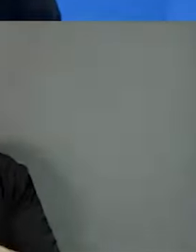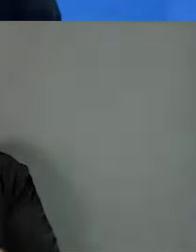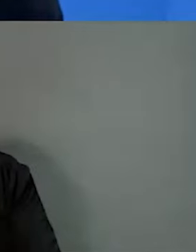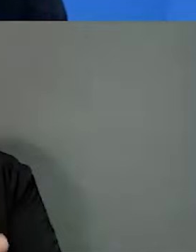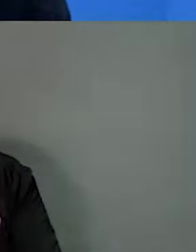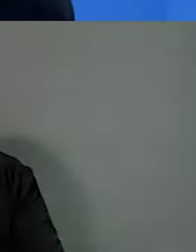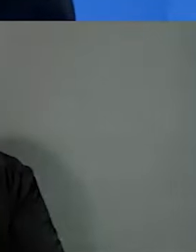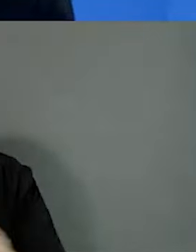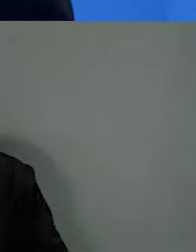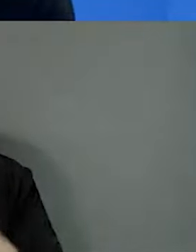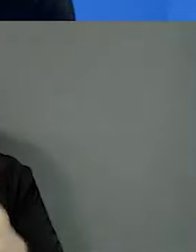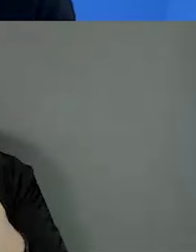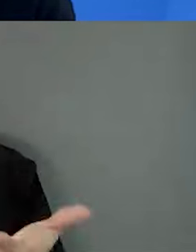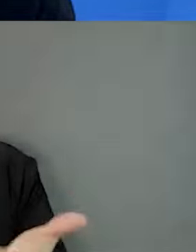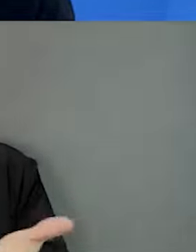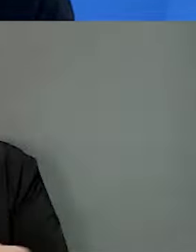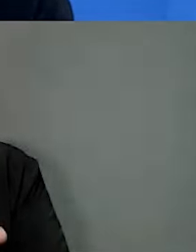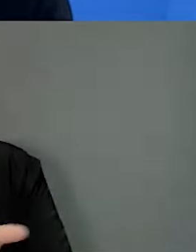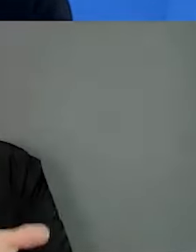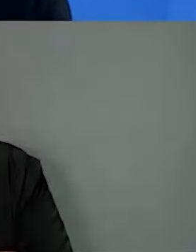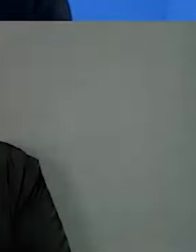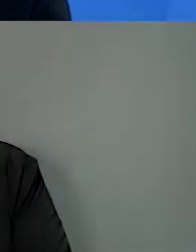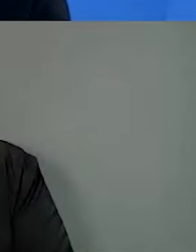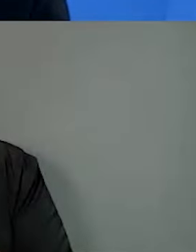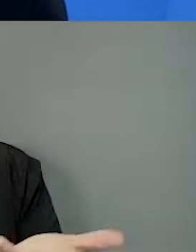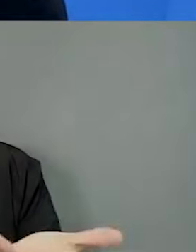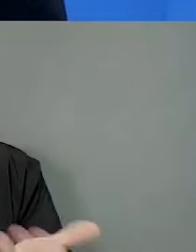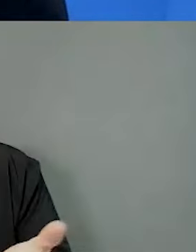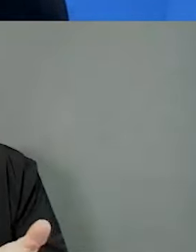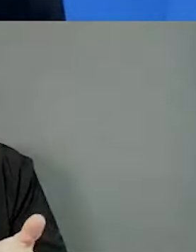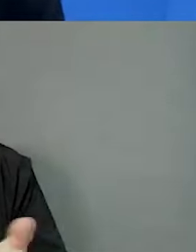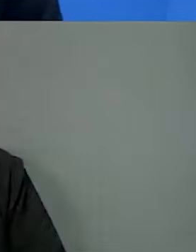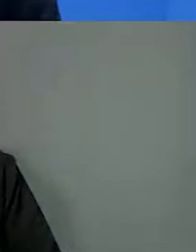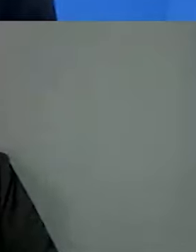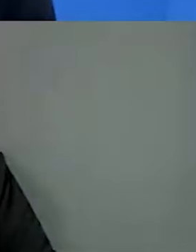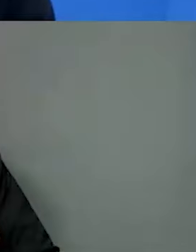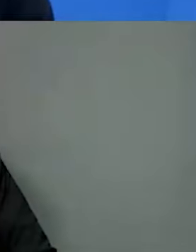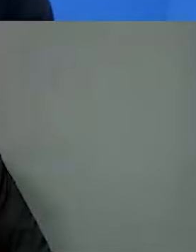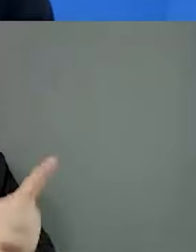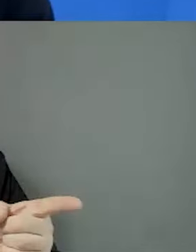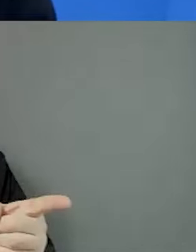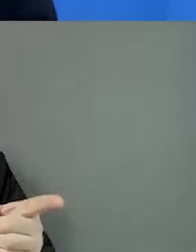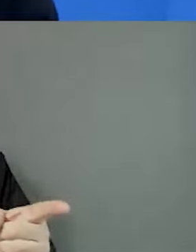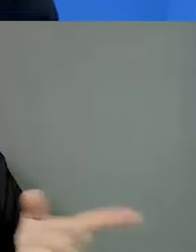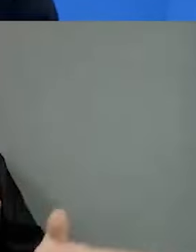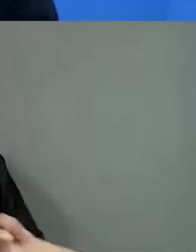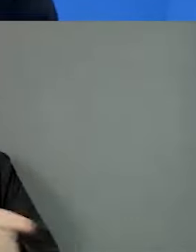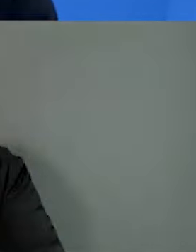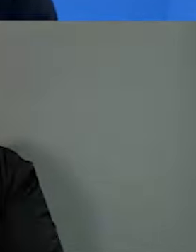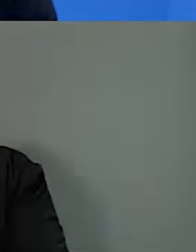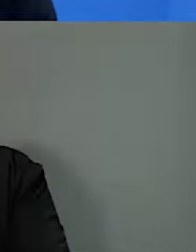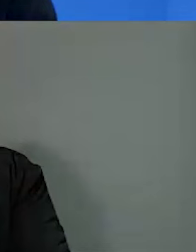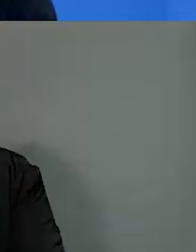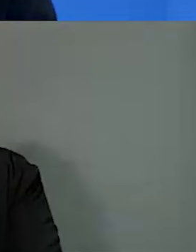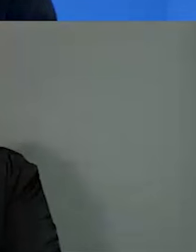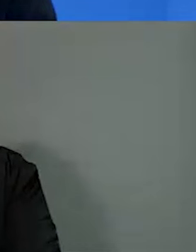It's what amount is being given. Now, if the consultant is truly not affiliated with that institution though,